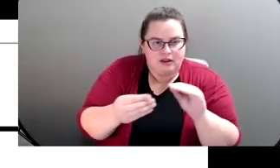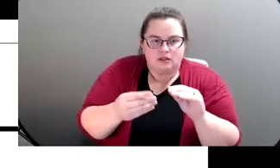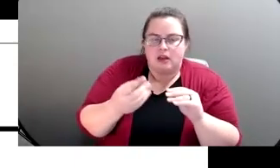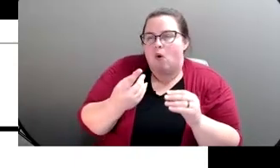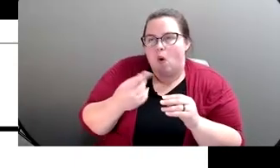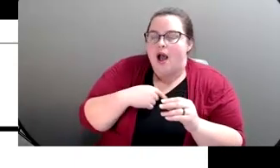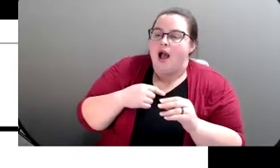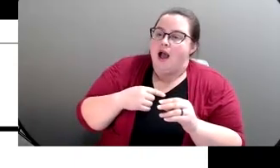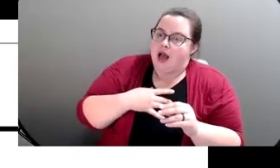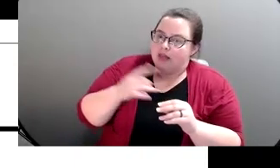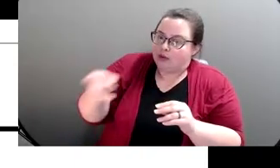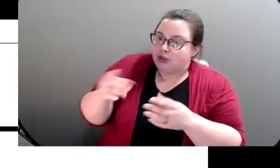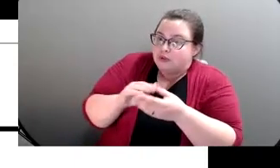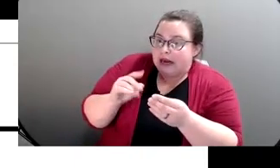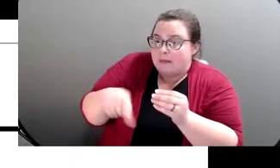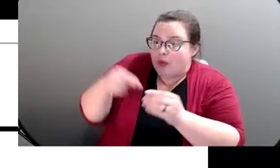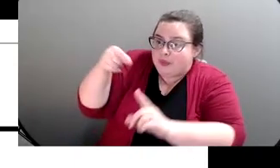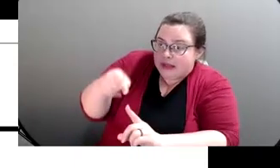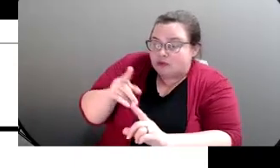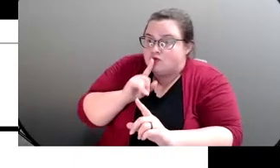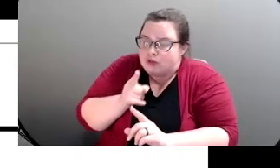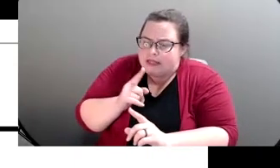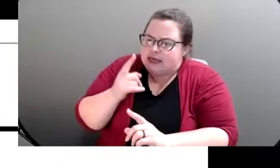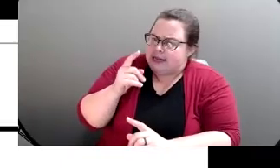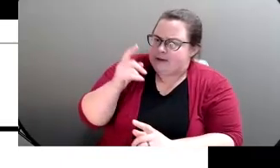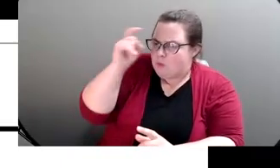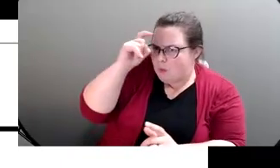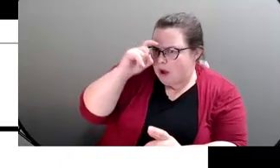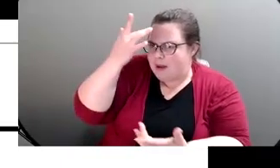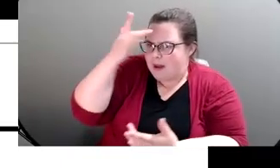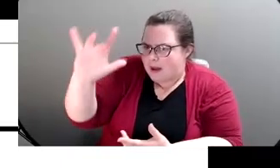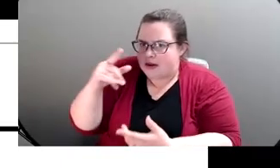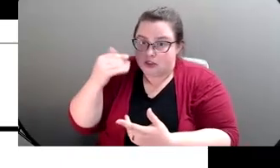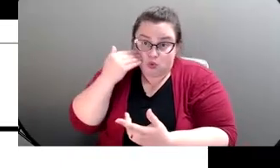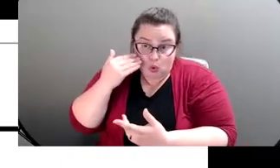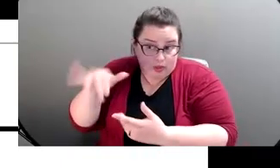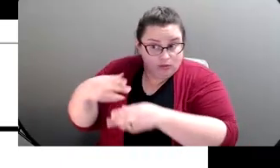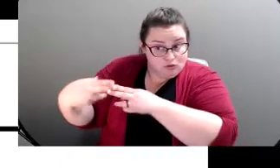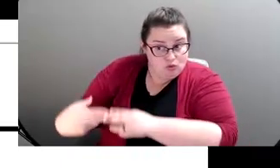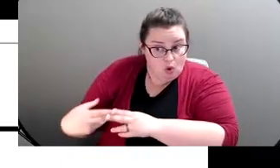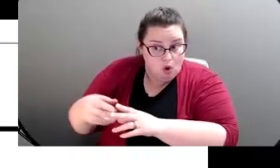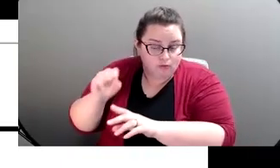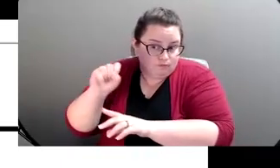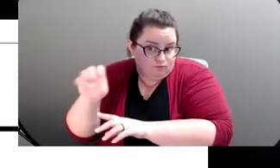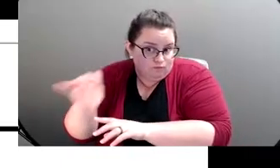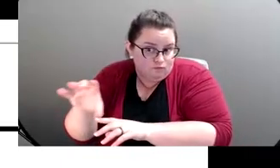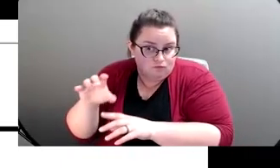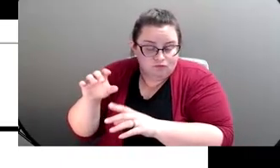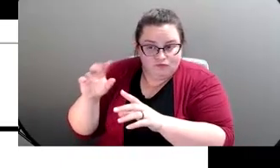That was really insightful. Did you know that that is called this? And this is how it,